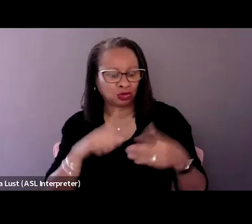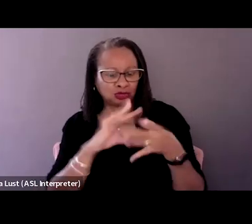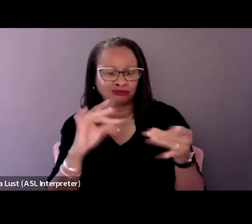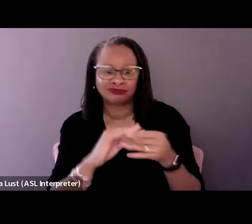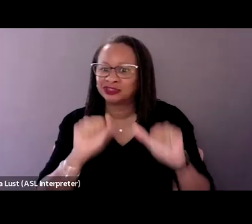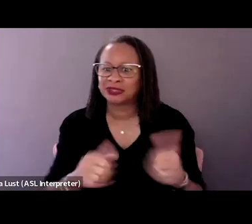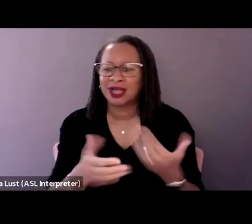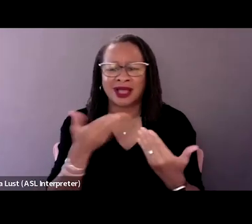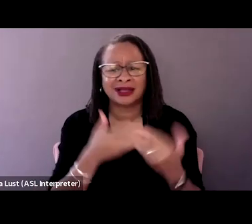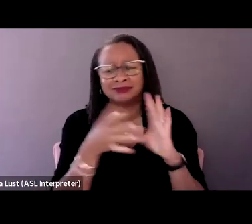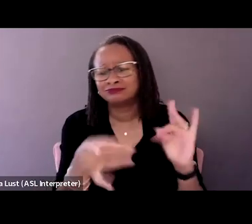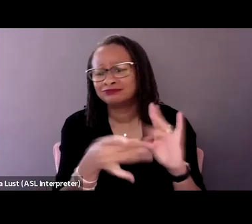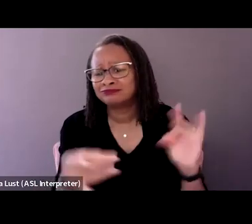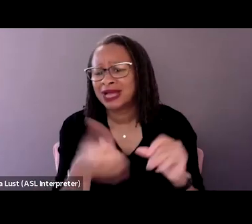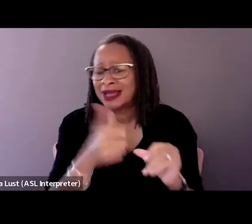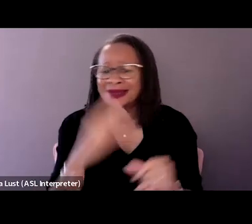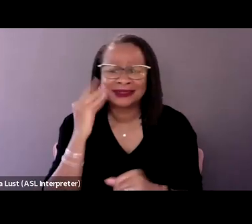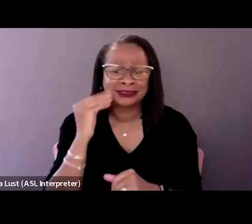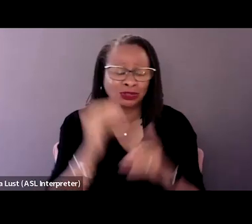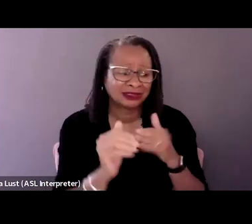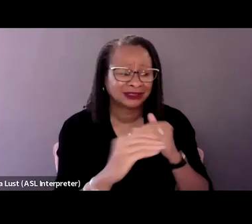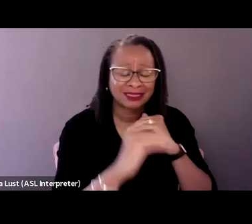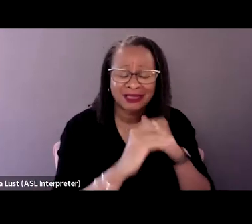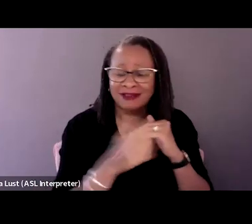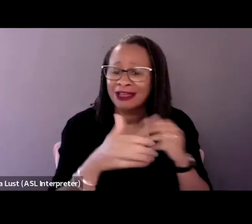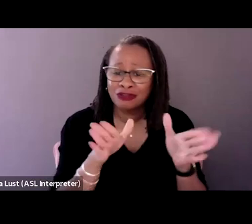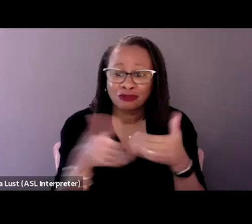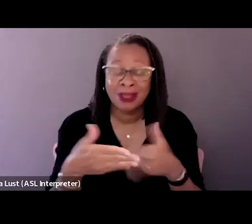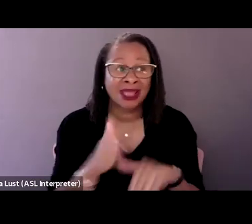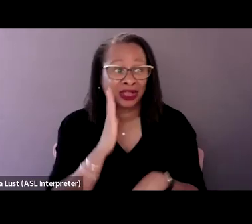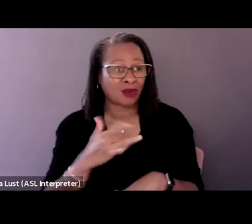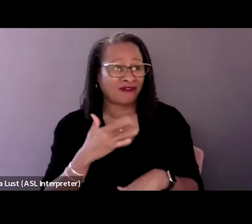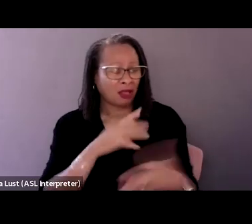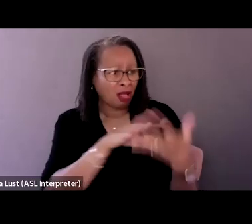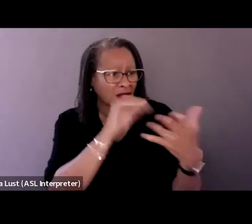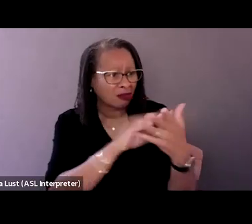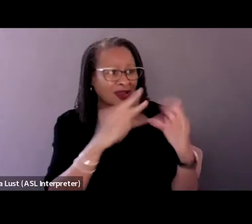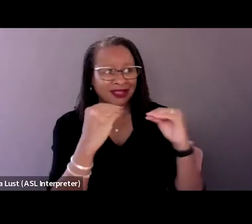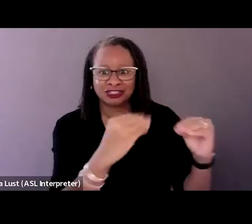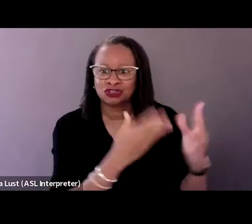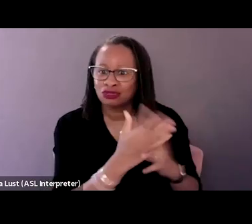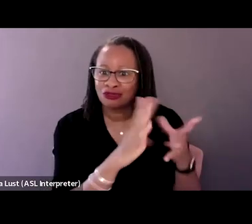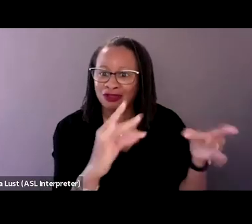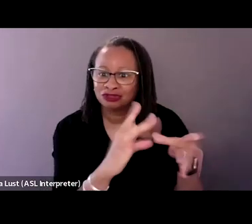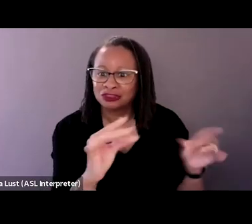at any experience level in any room, and make you feel as if you're learning and teaching through a conversation.